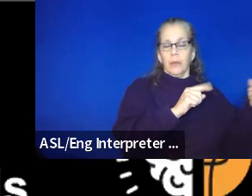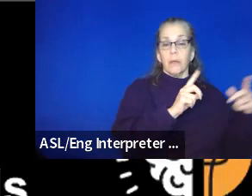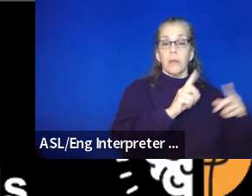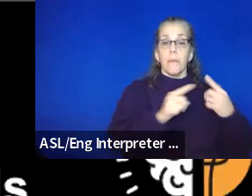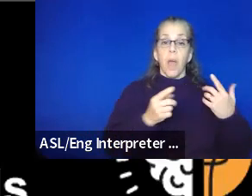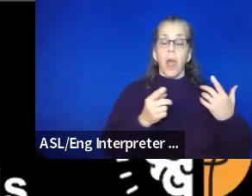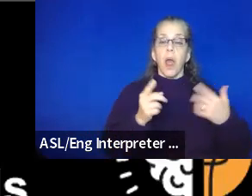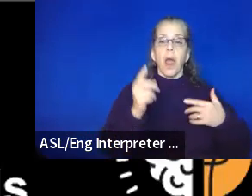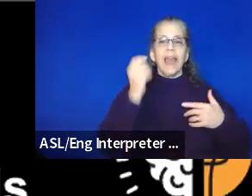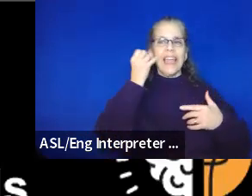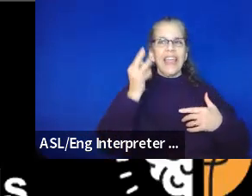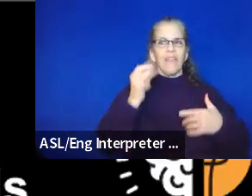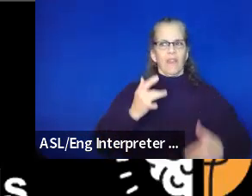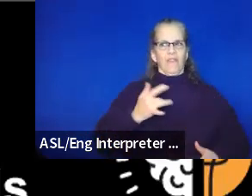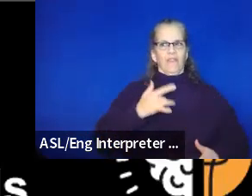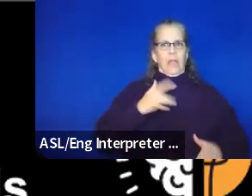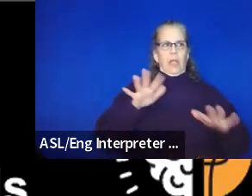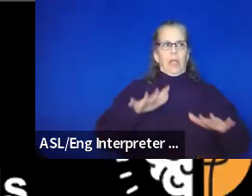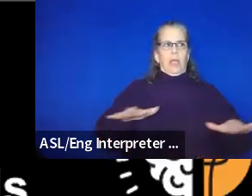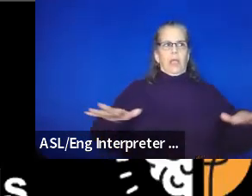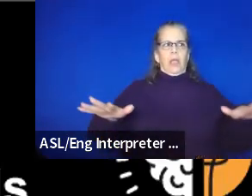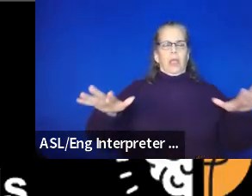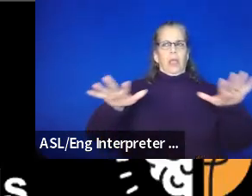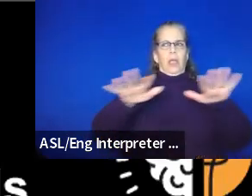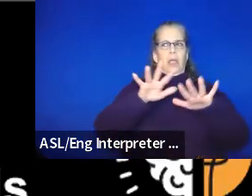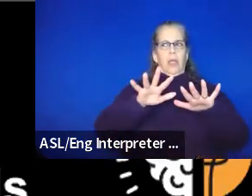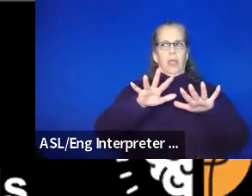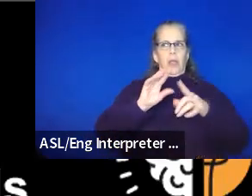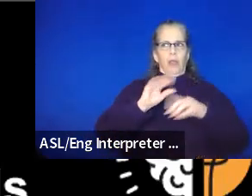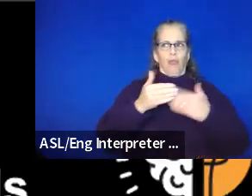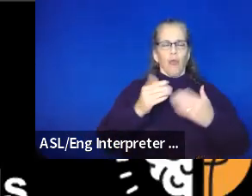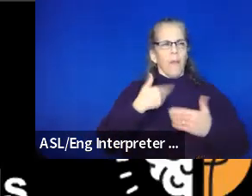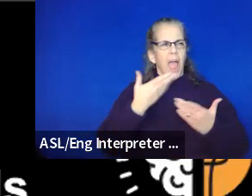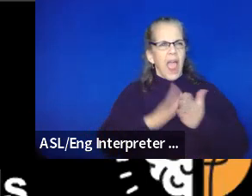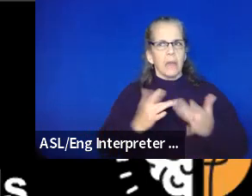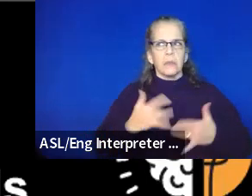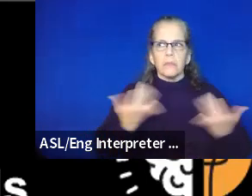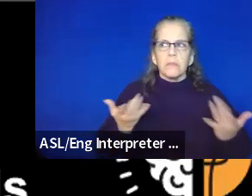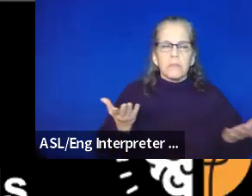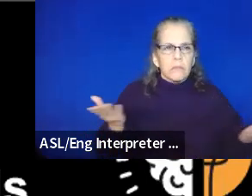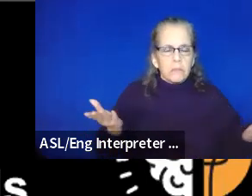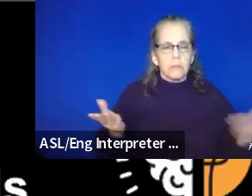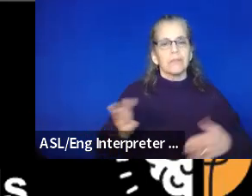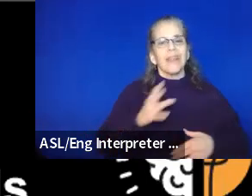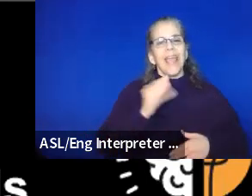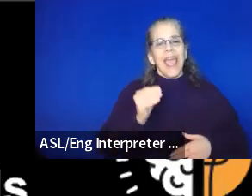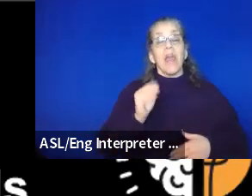the room changes, I do ask what's going on. The other thing I do is make life easier.